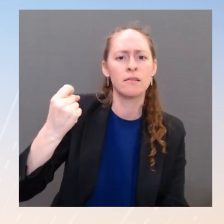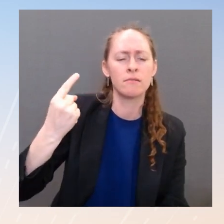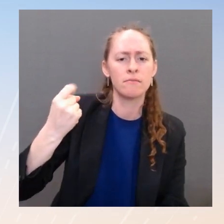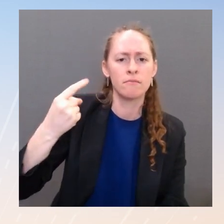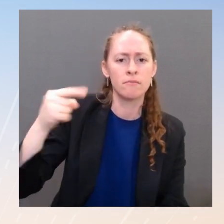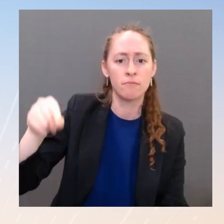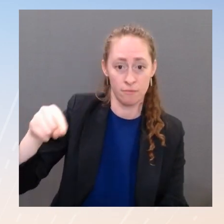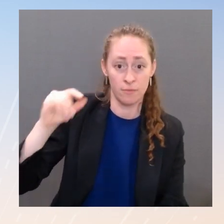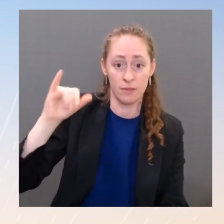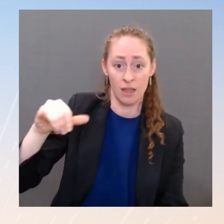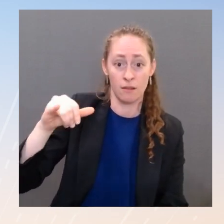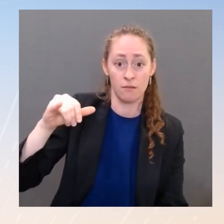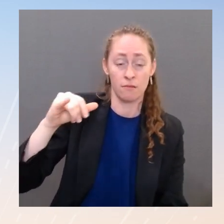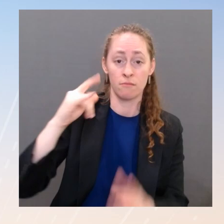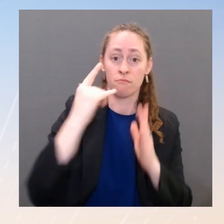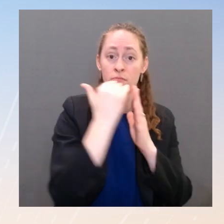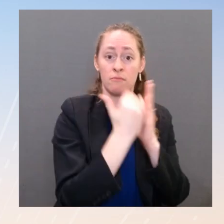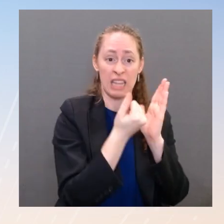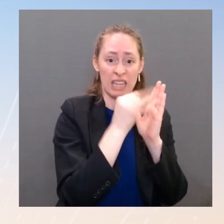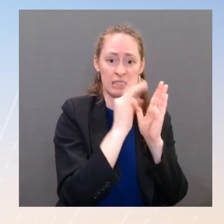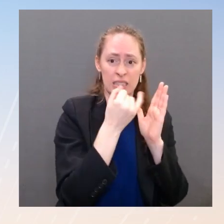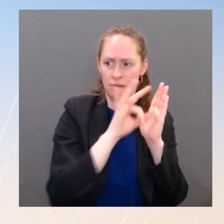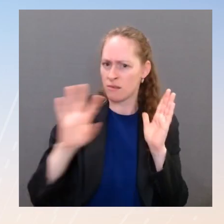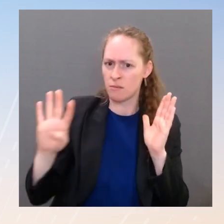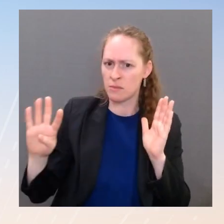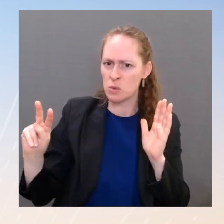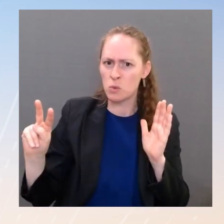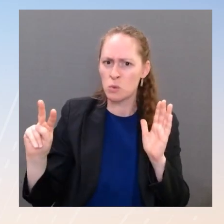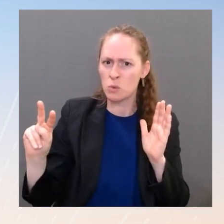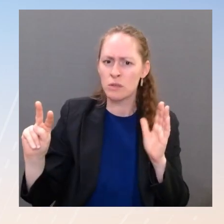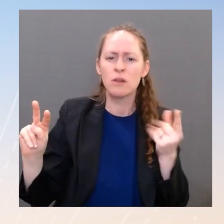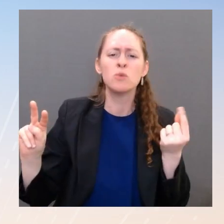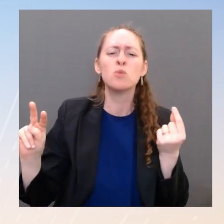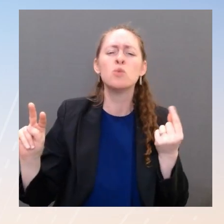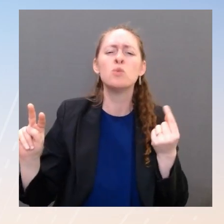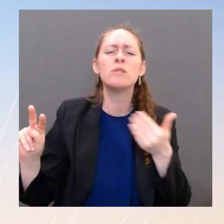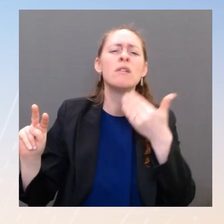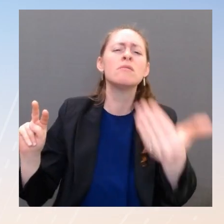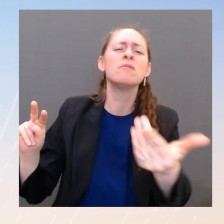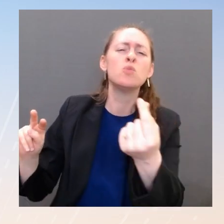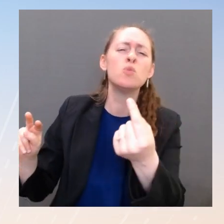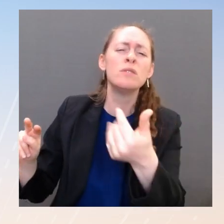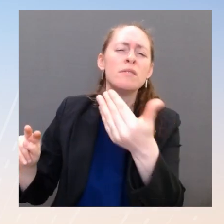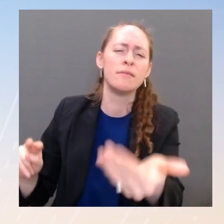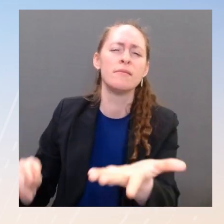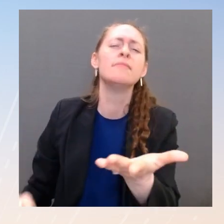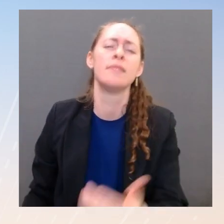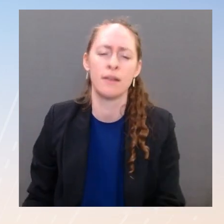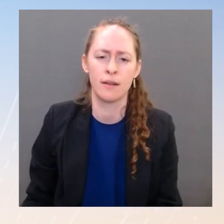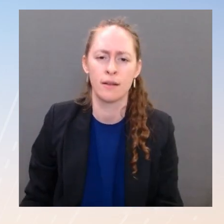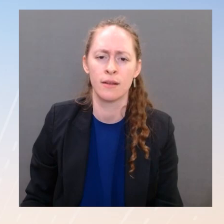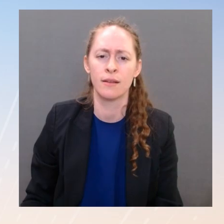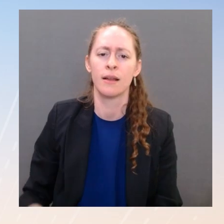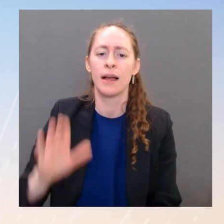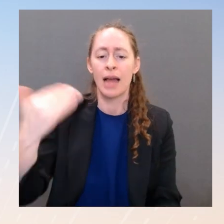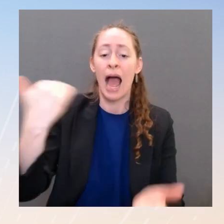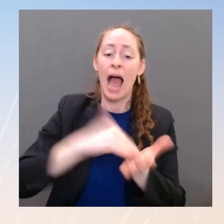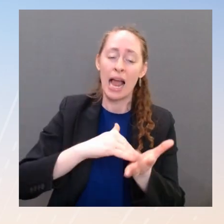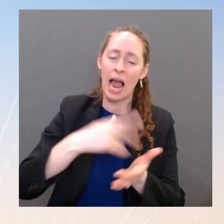of the United States, the Vice President, and certainly the Secretary of Homeland Security is to keep the American people safe. And I think a lot of this reporting you're referencing